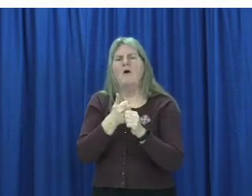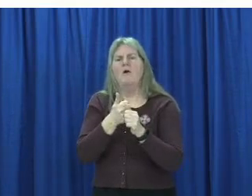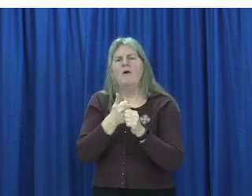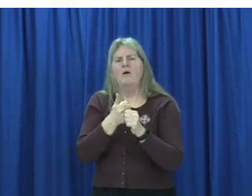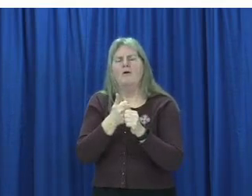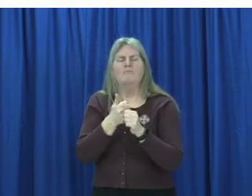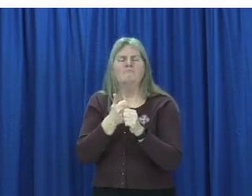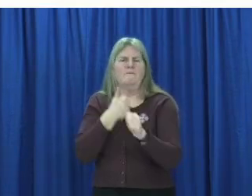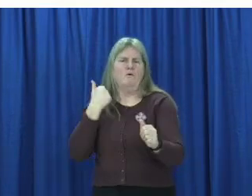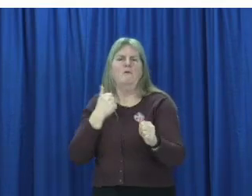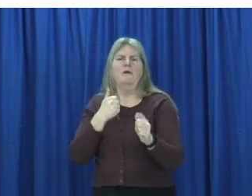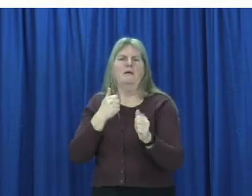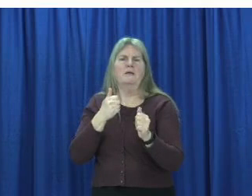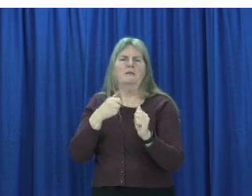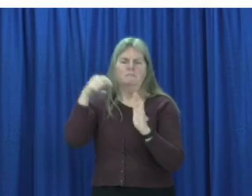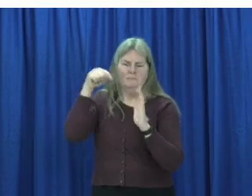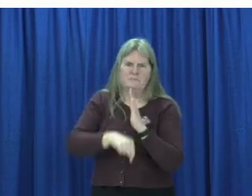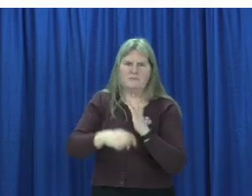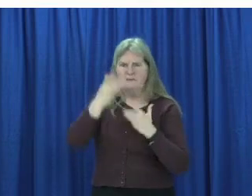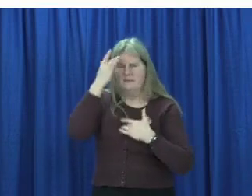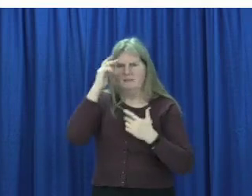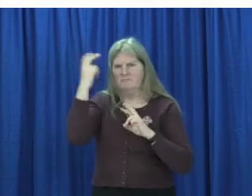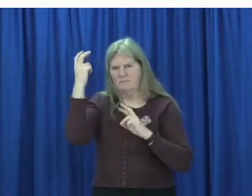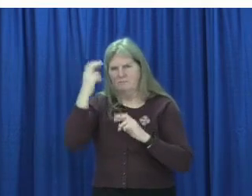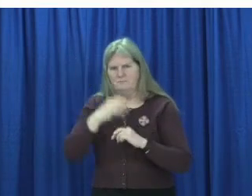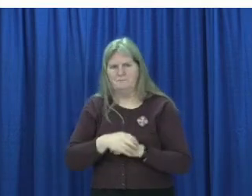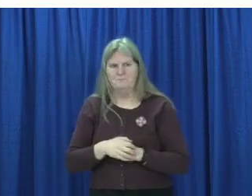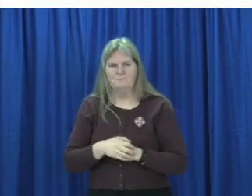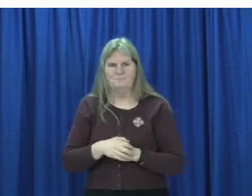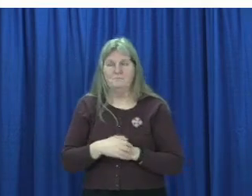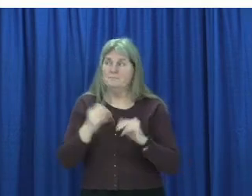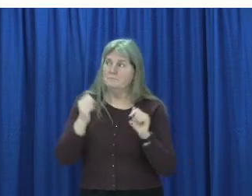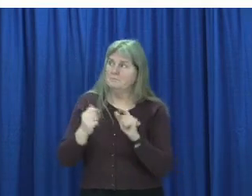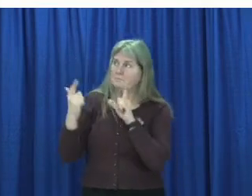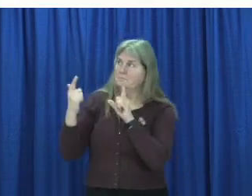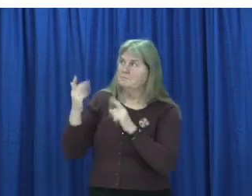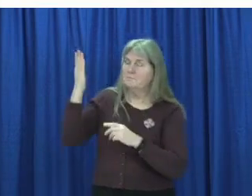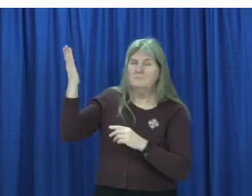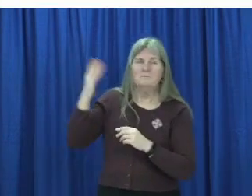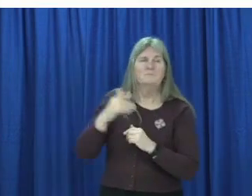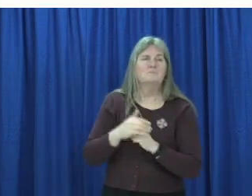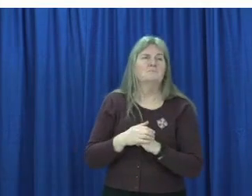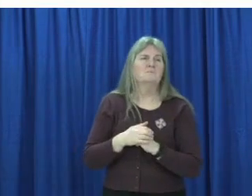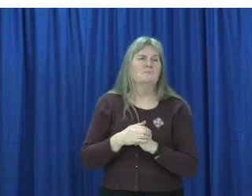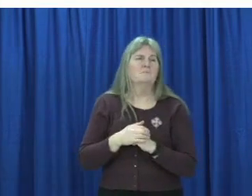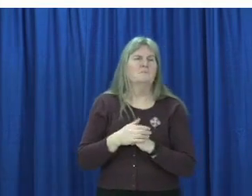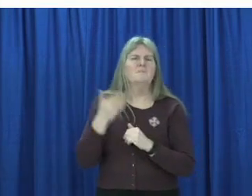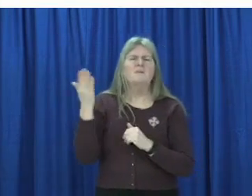Next slide. This shows you a little bit about the testing.